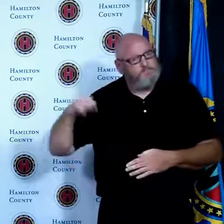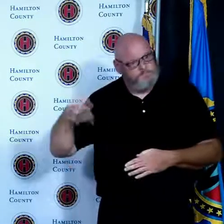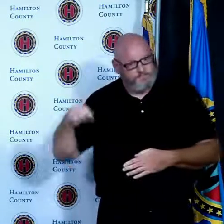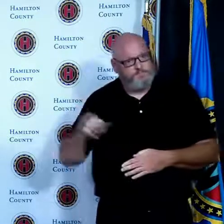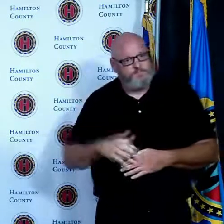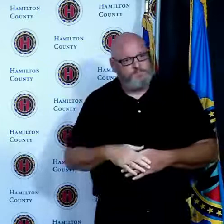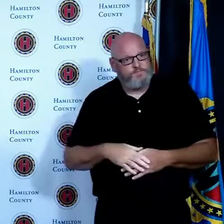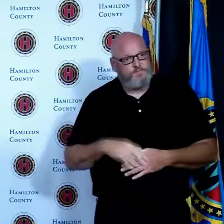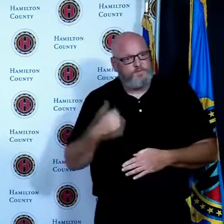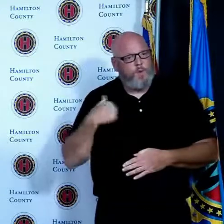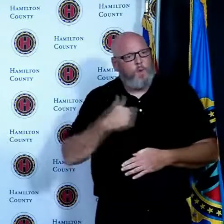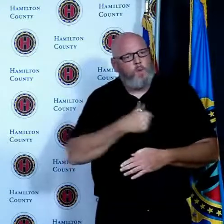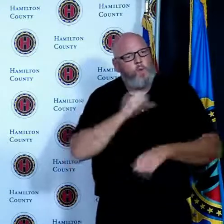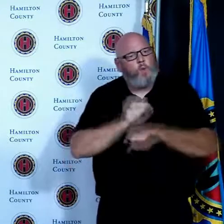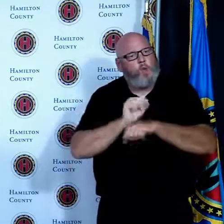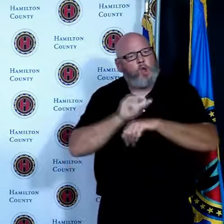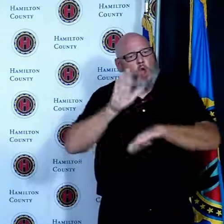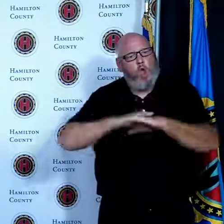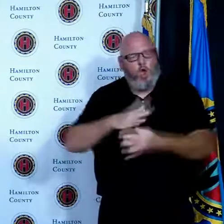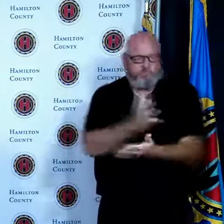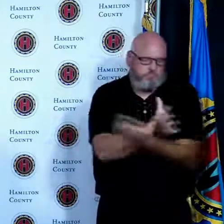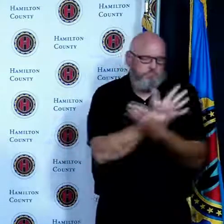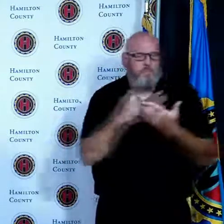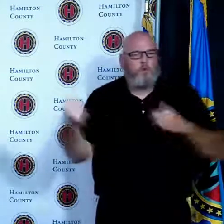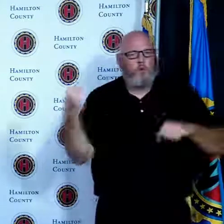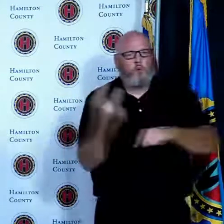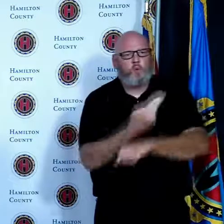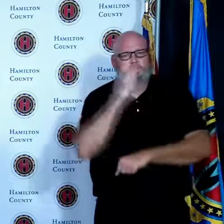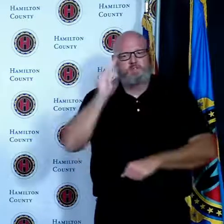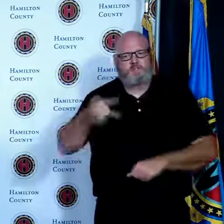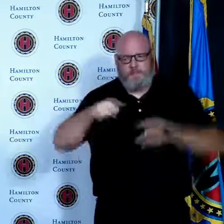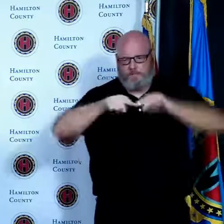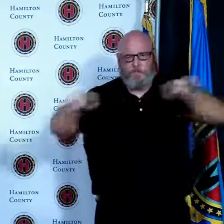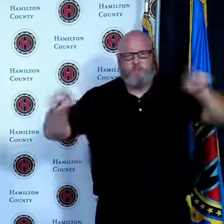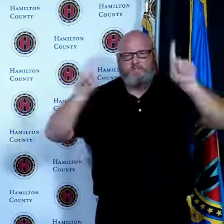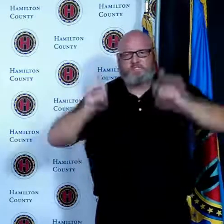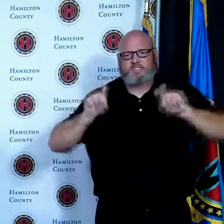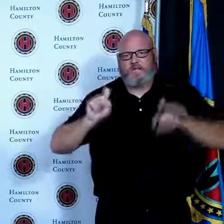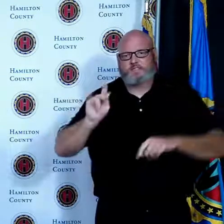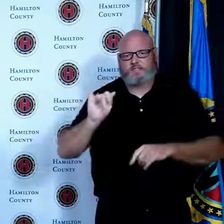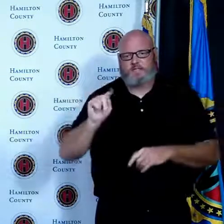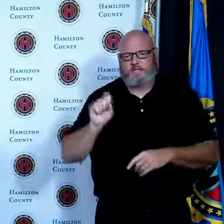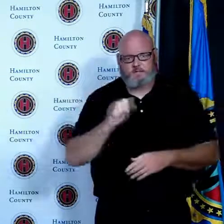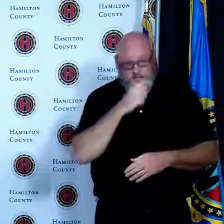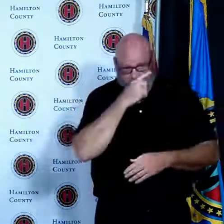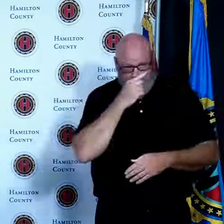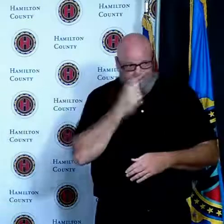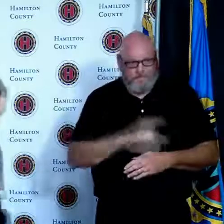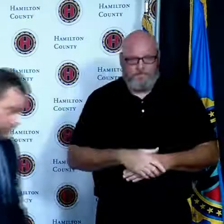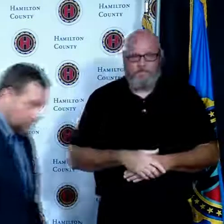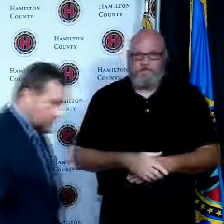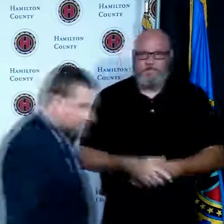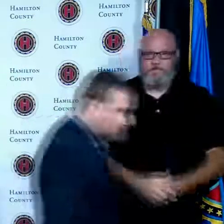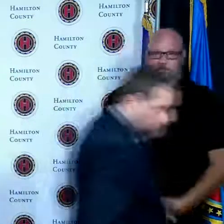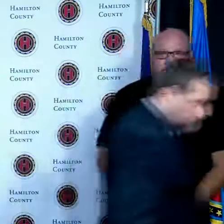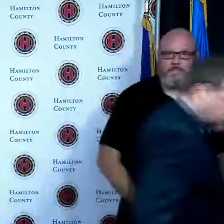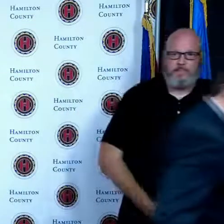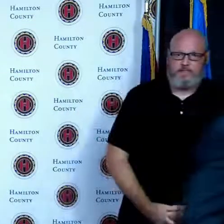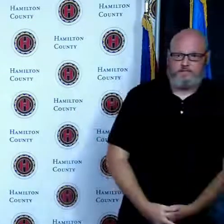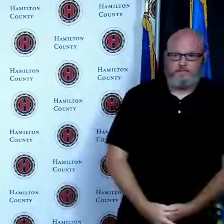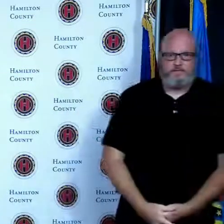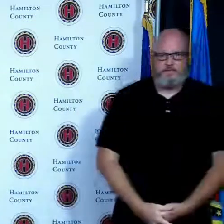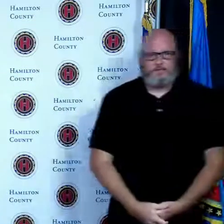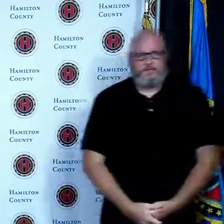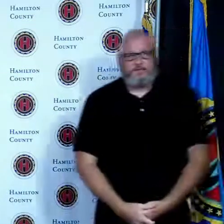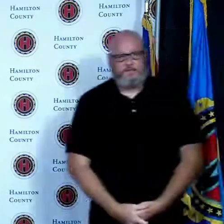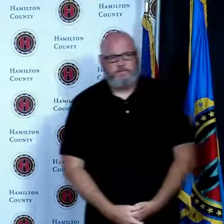thank you to conclude our questions from reporters